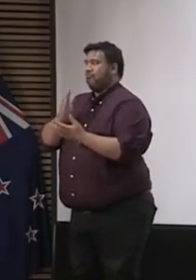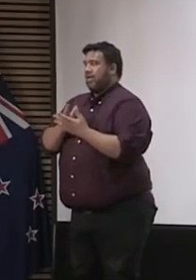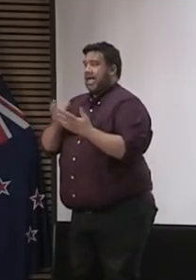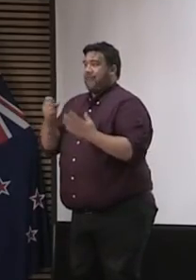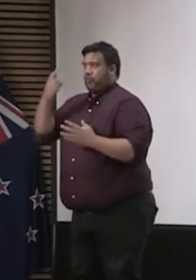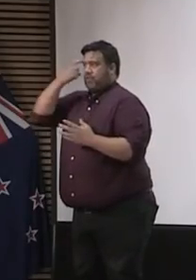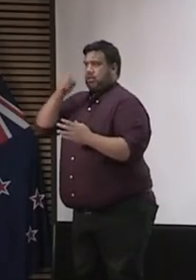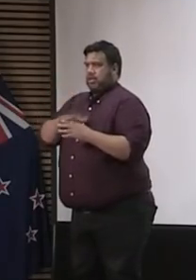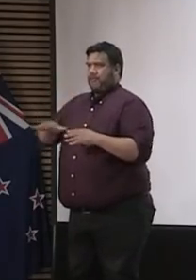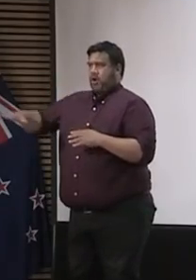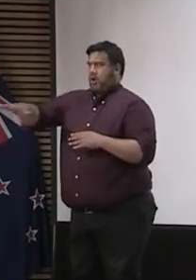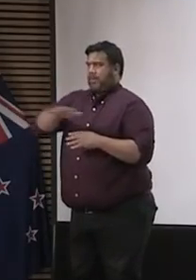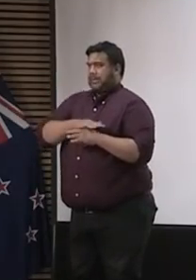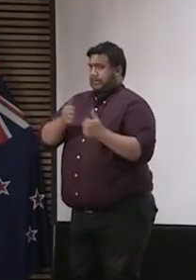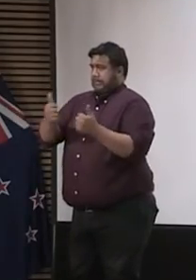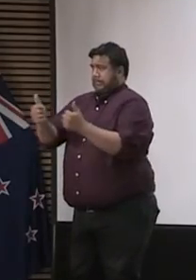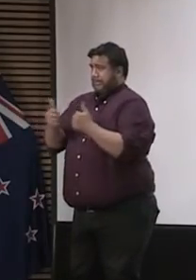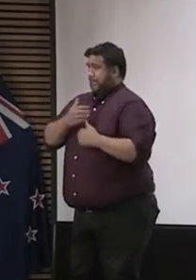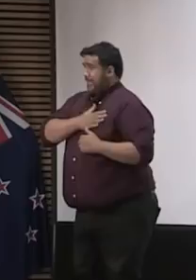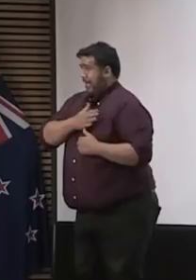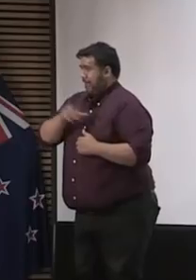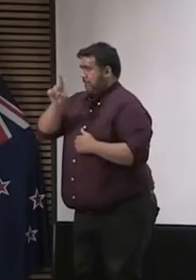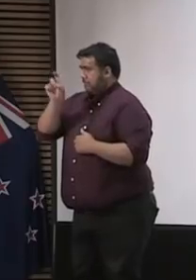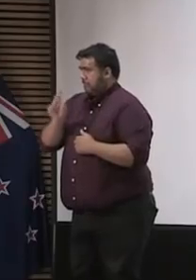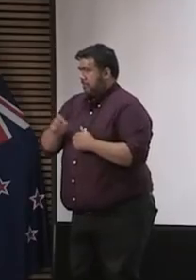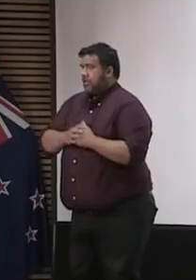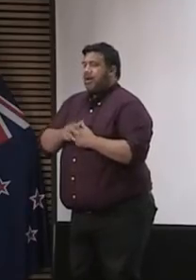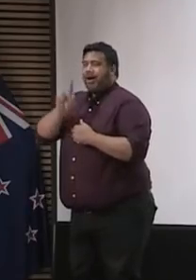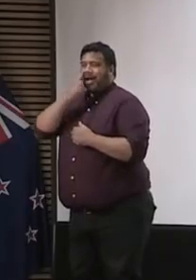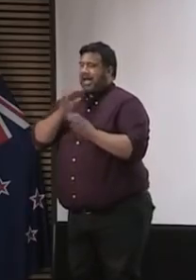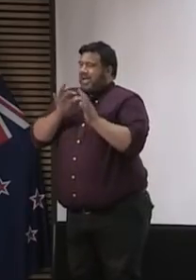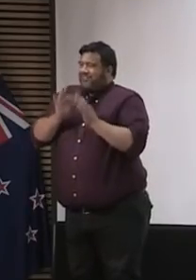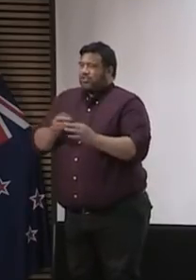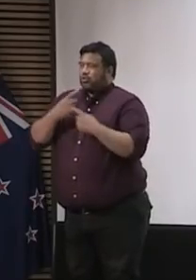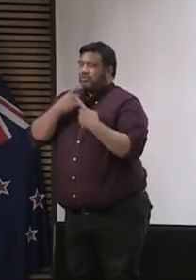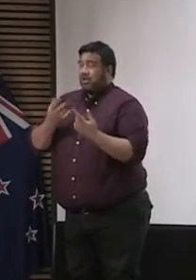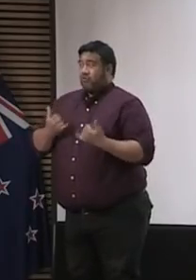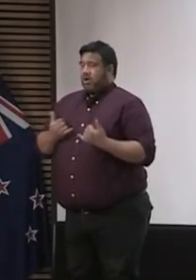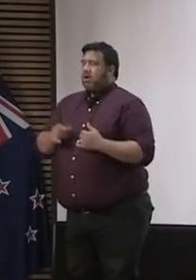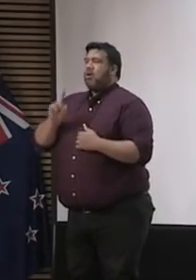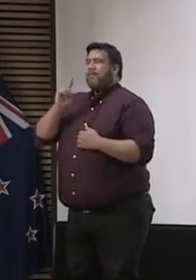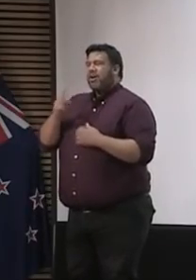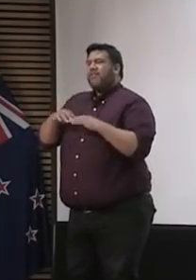I think without again givingan official ruling on this, Ithink you can see that atalert level